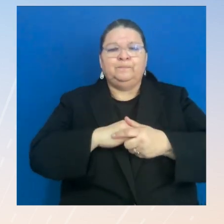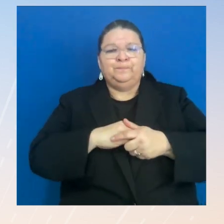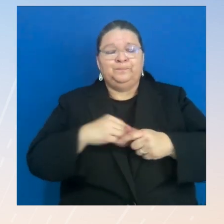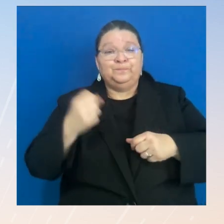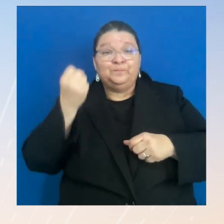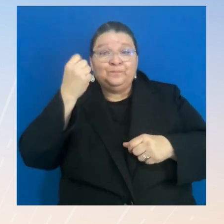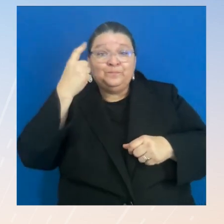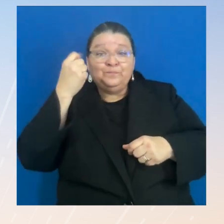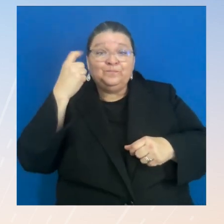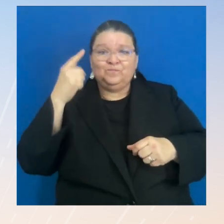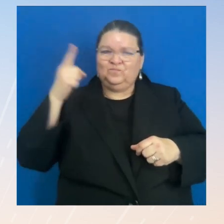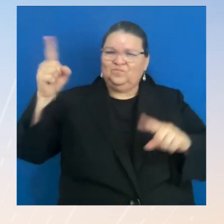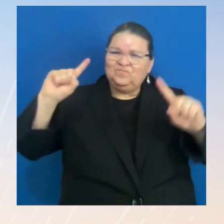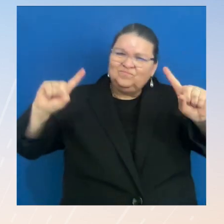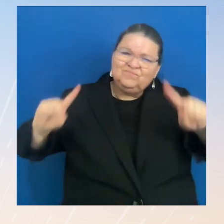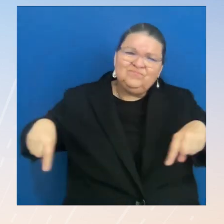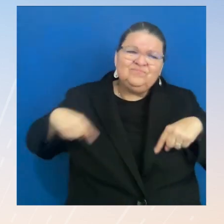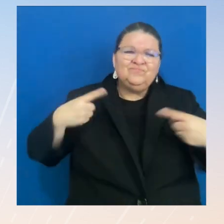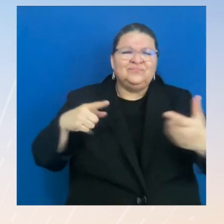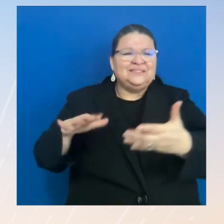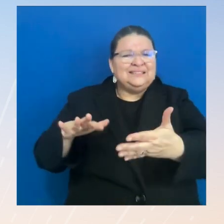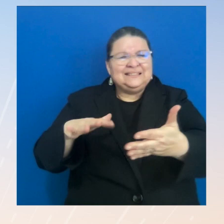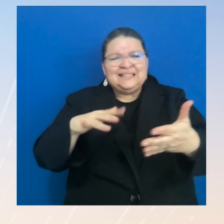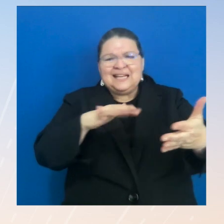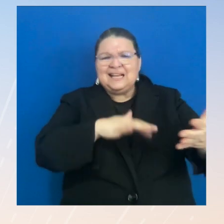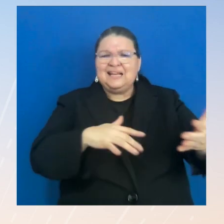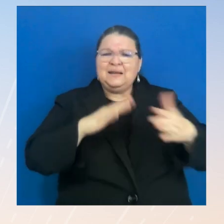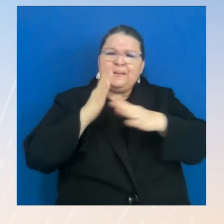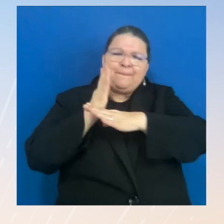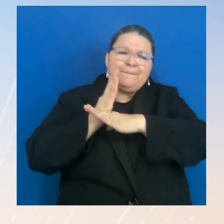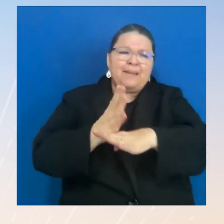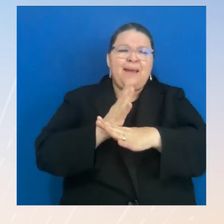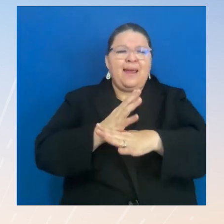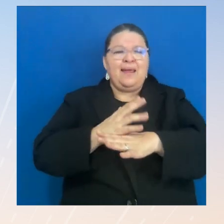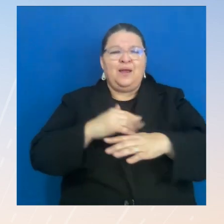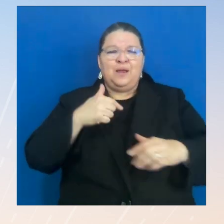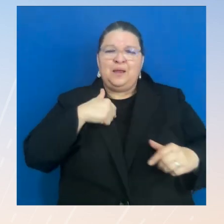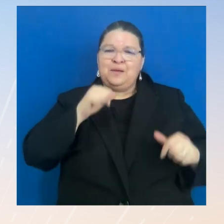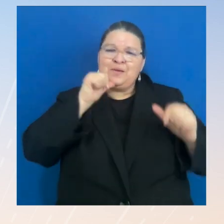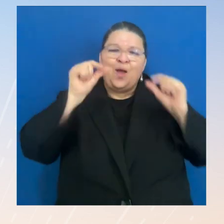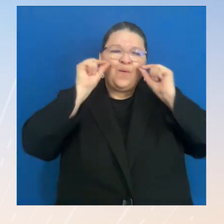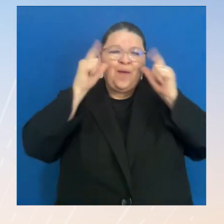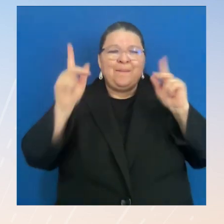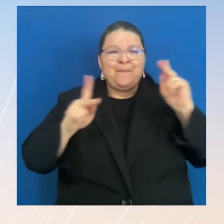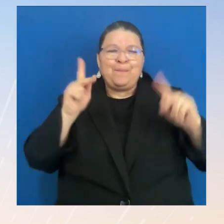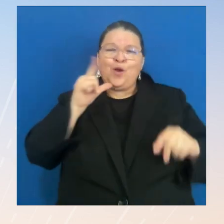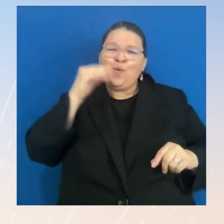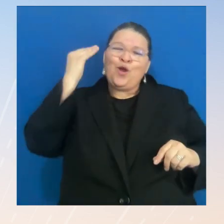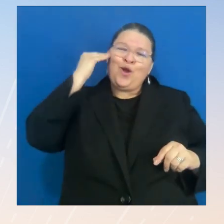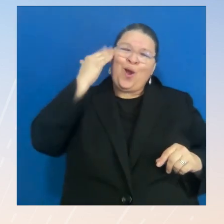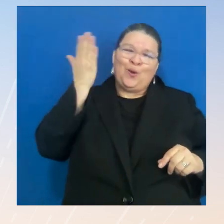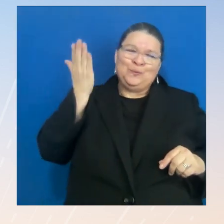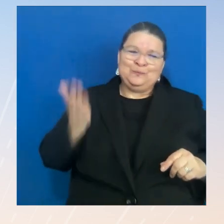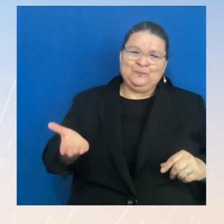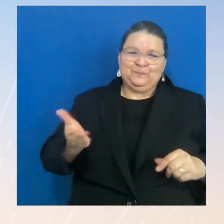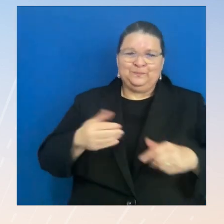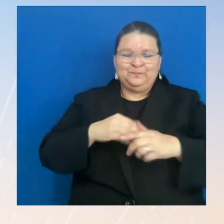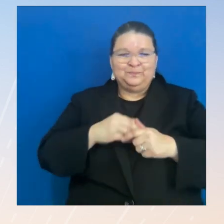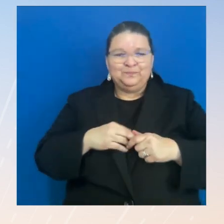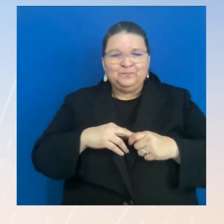who's looked at her impeccable credentials and record to date. And I expect that will continue until she starts the hearings early next week. Go ahead.